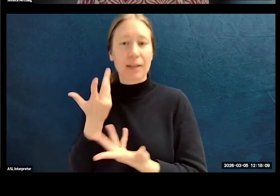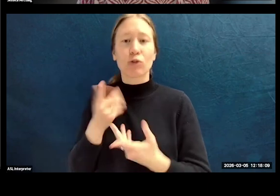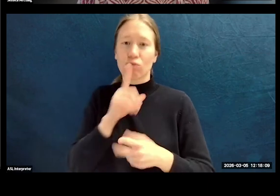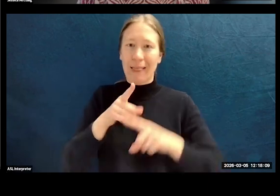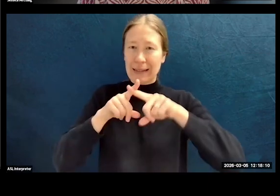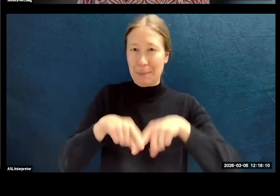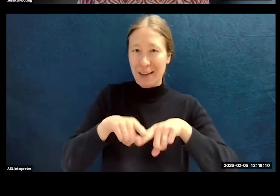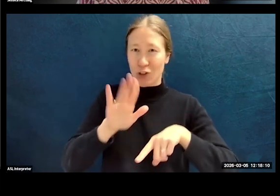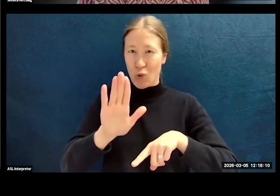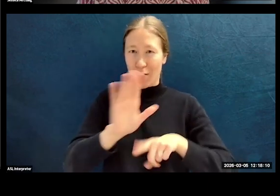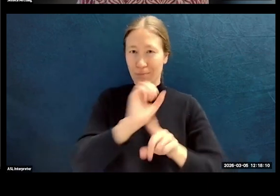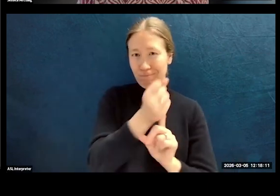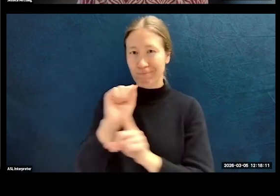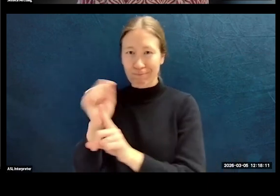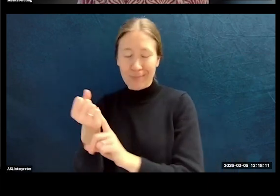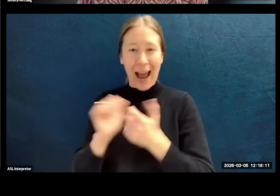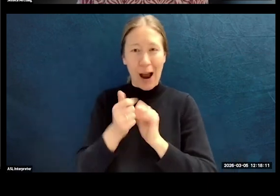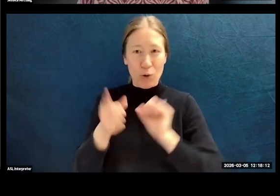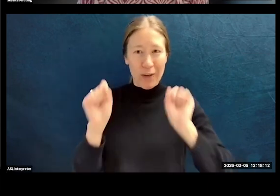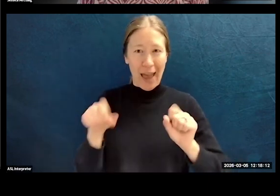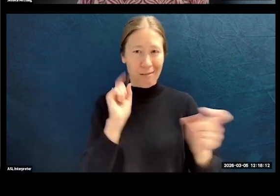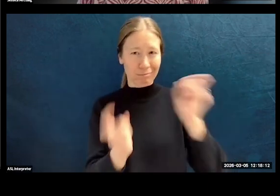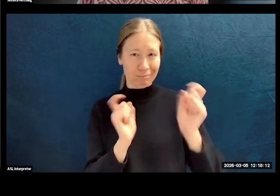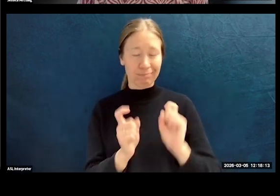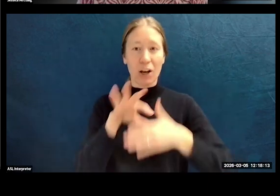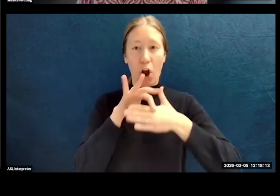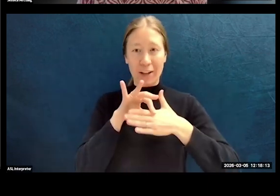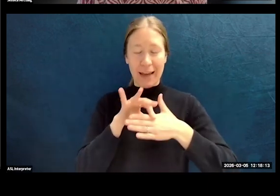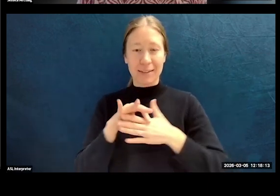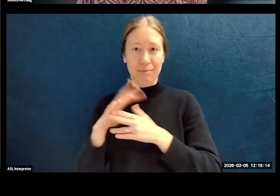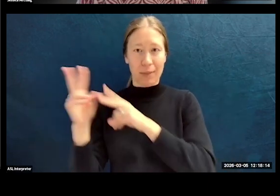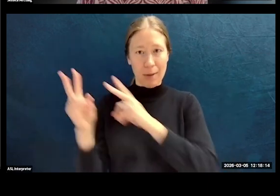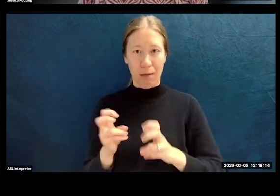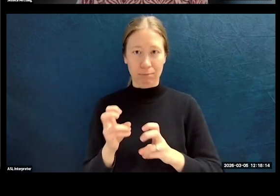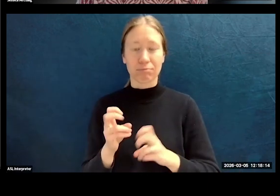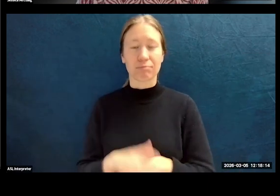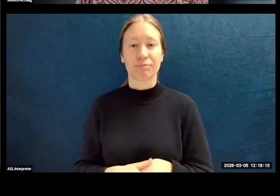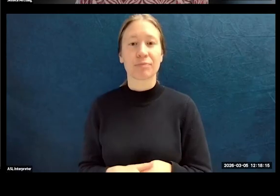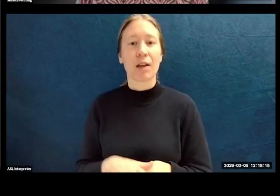and trying to change the content that's been interpreted. But select this one just to see how it does.